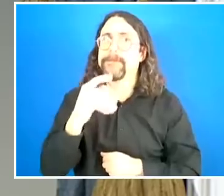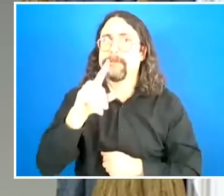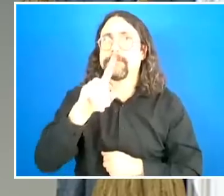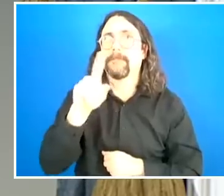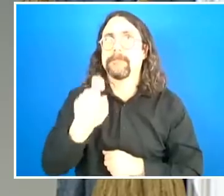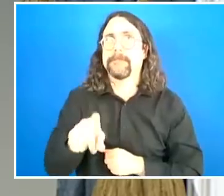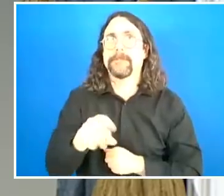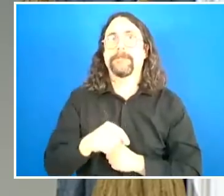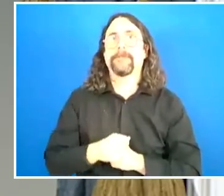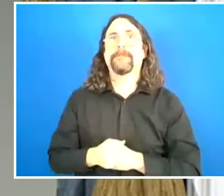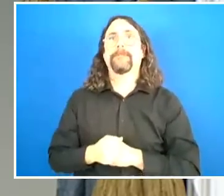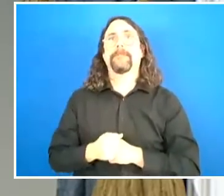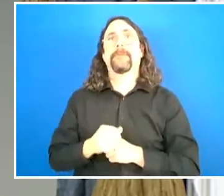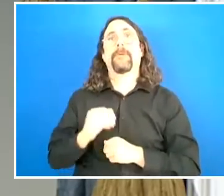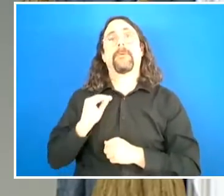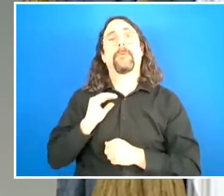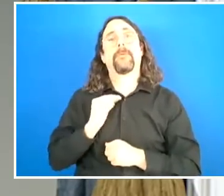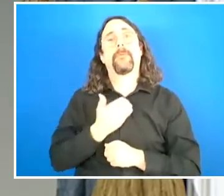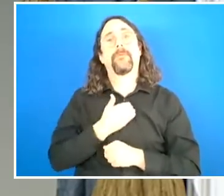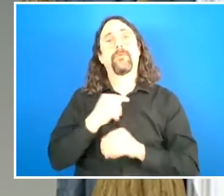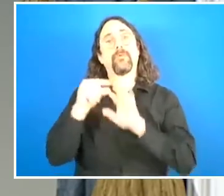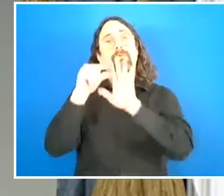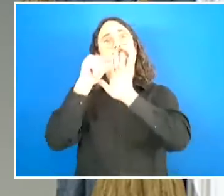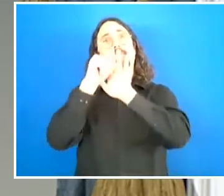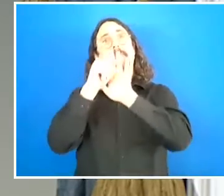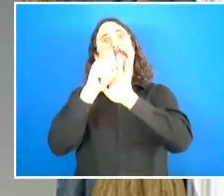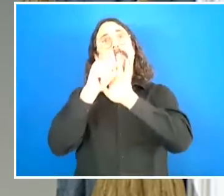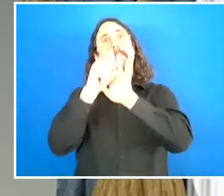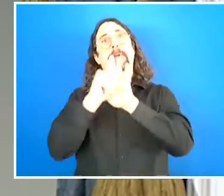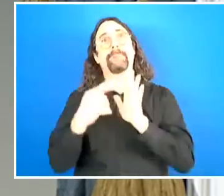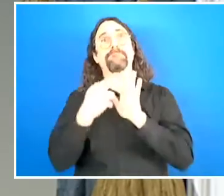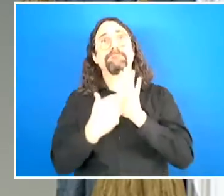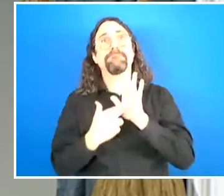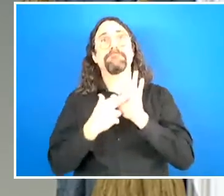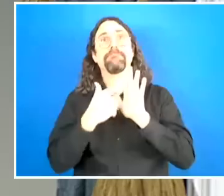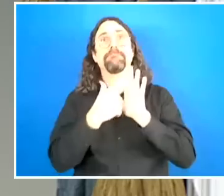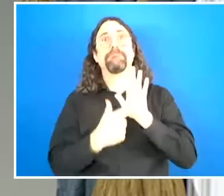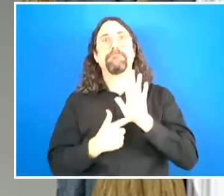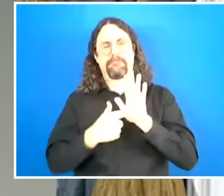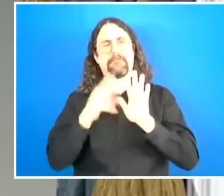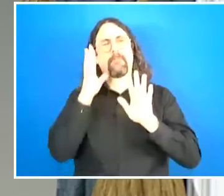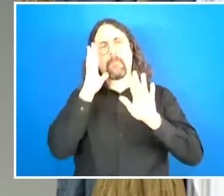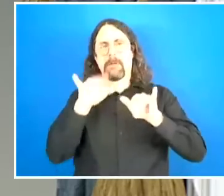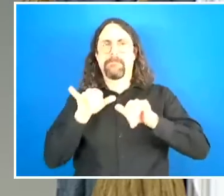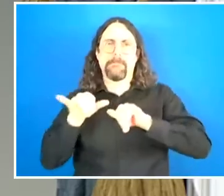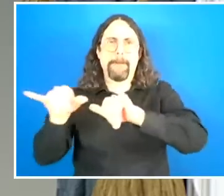THE GRADING POLICY AND THE FLEXIBILITY WILL APPLY TO ALL